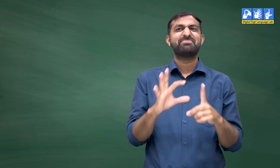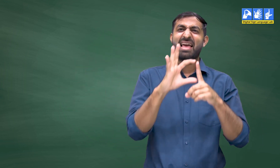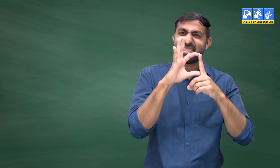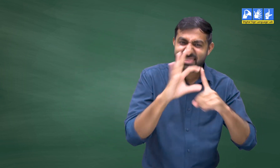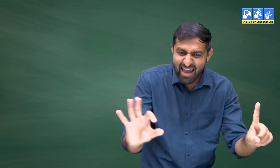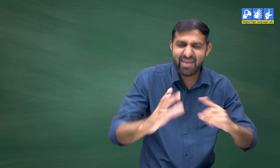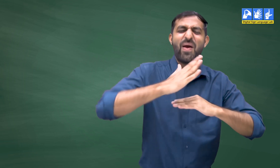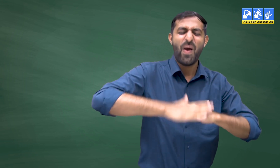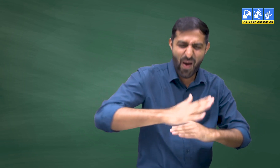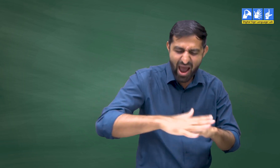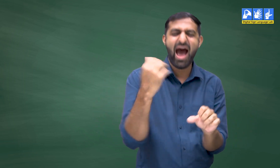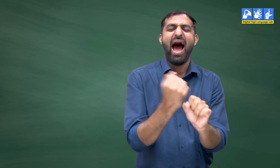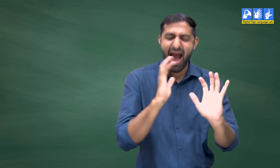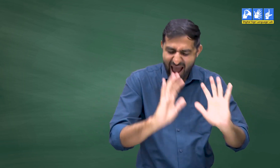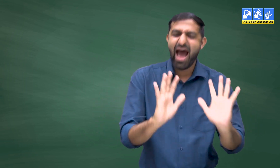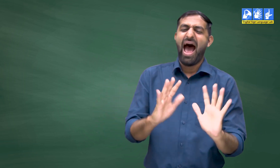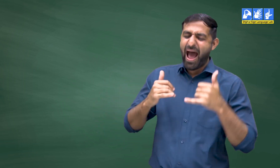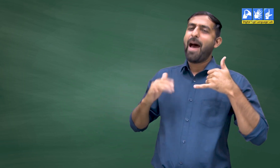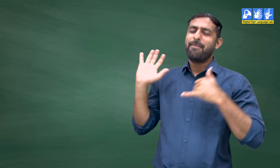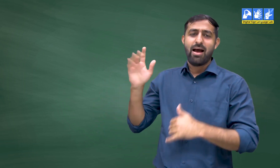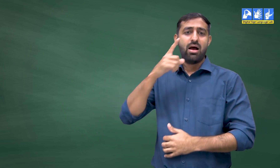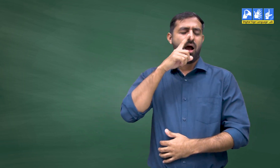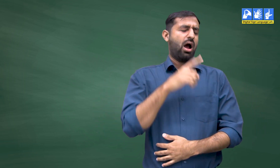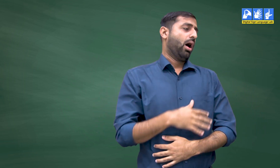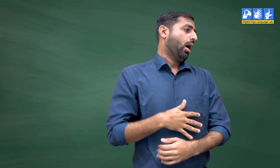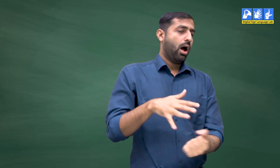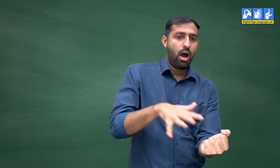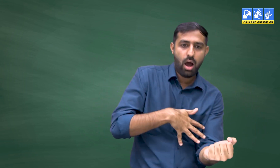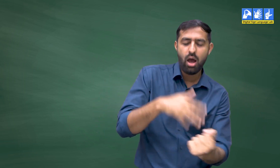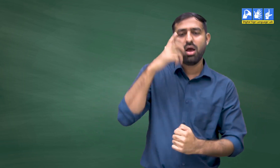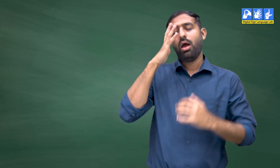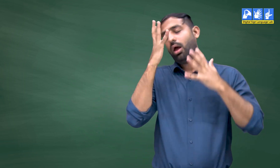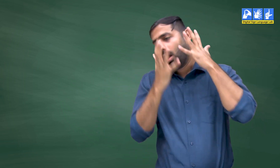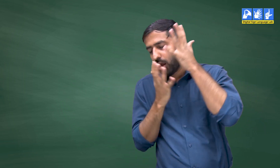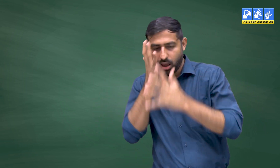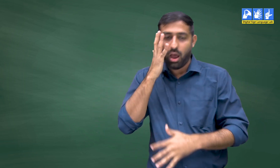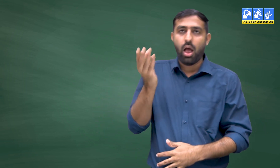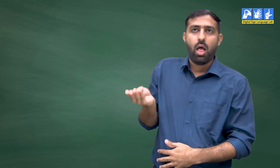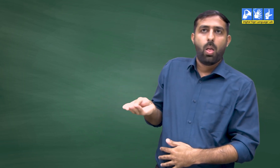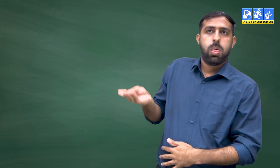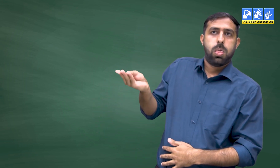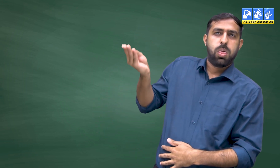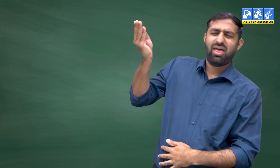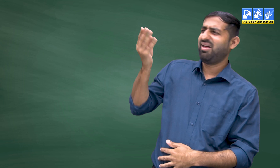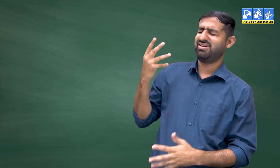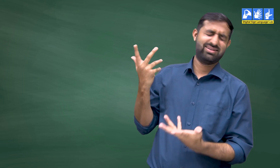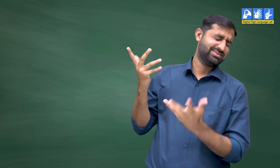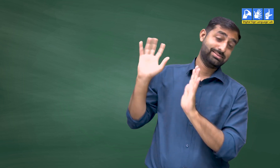Dr. Herriot said the situation was critical and he needs to be under observation. This upset and worried Mrs. Pumphrey.